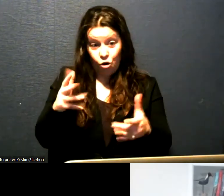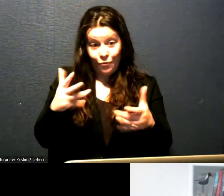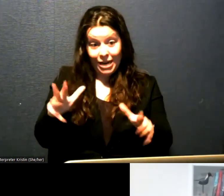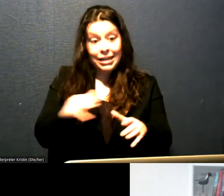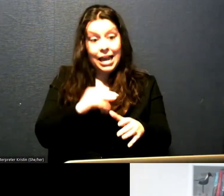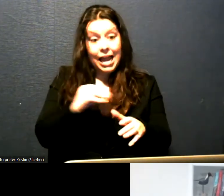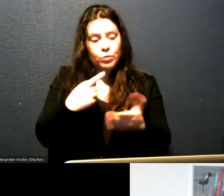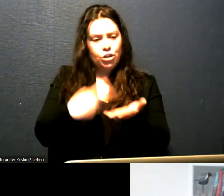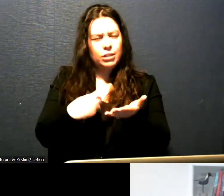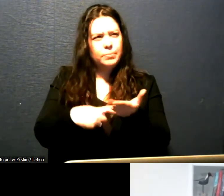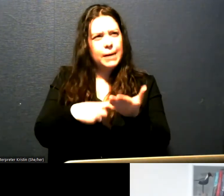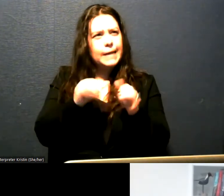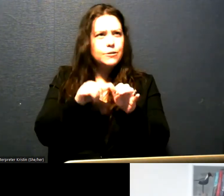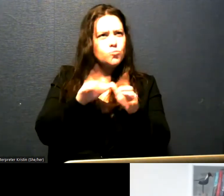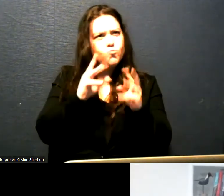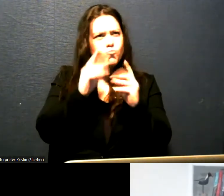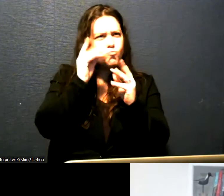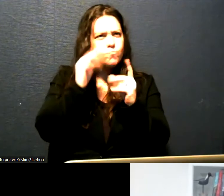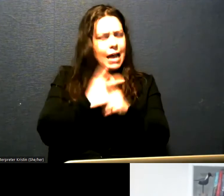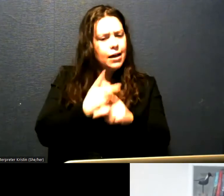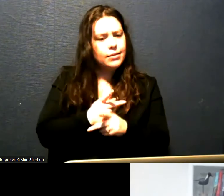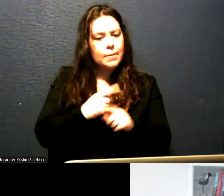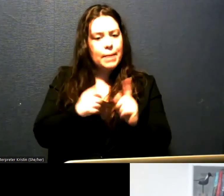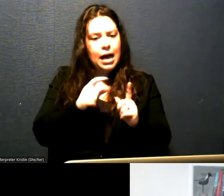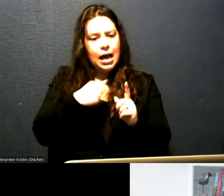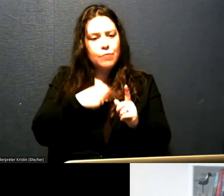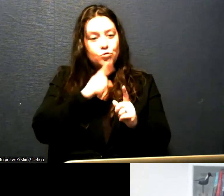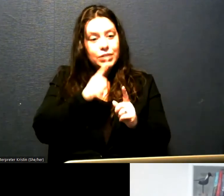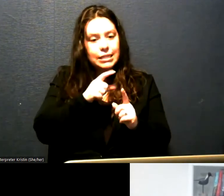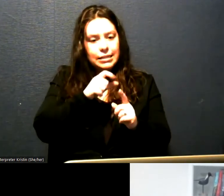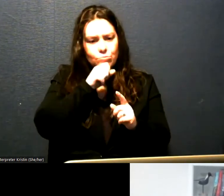to think about, but I’d still love everyone to see the whole process. Can you talk us through